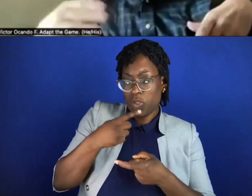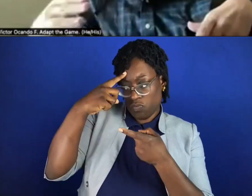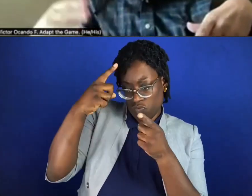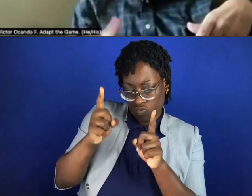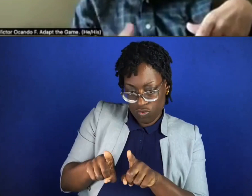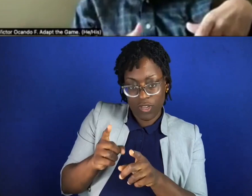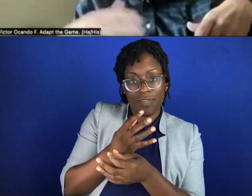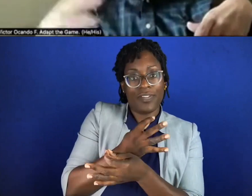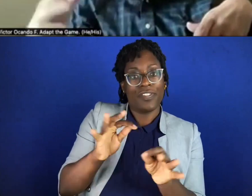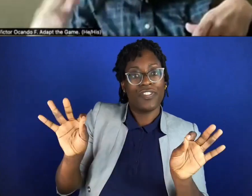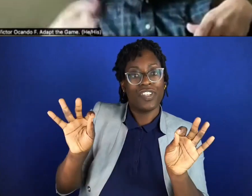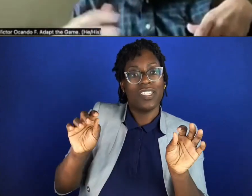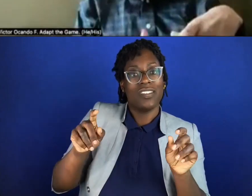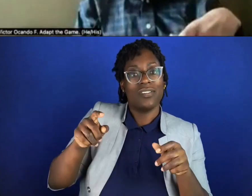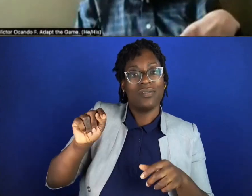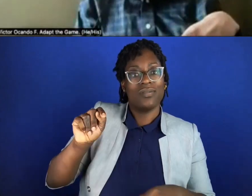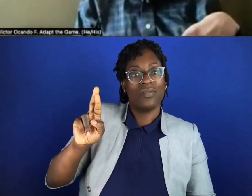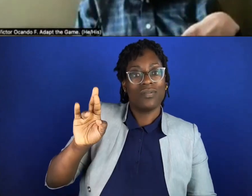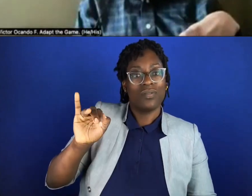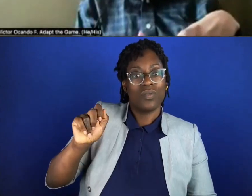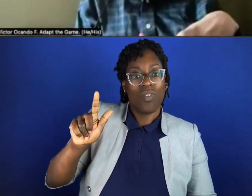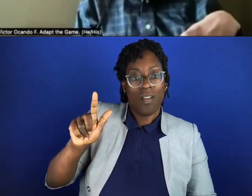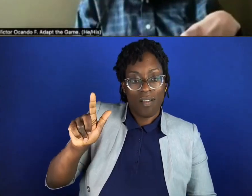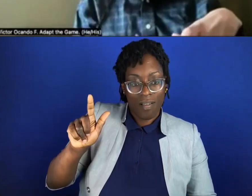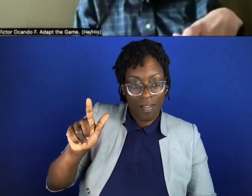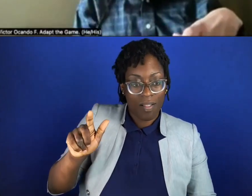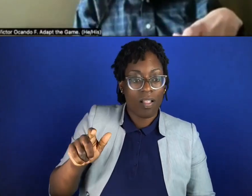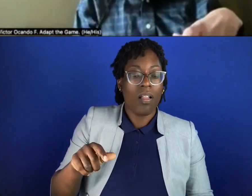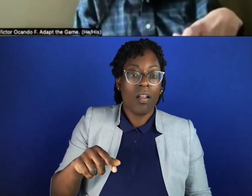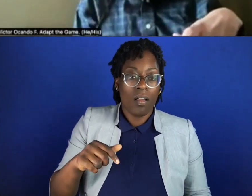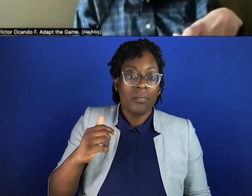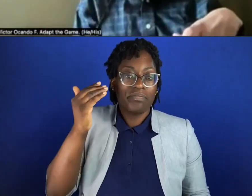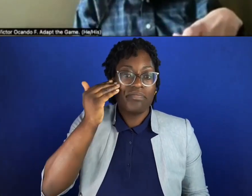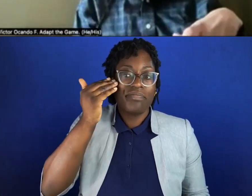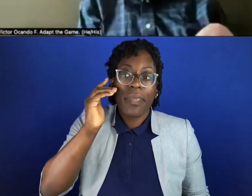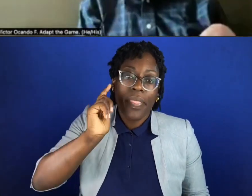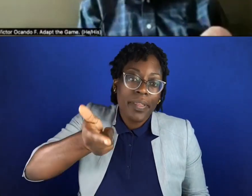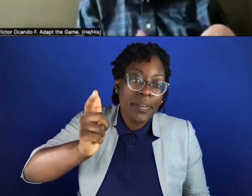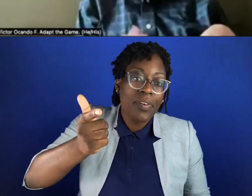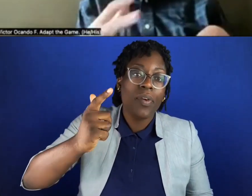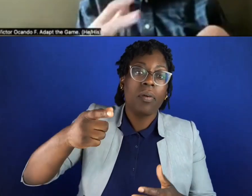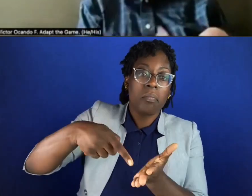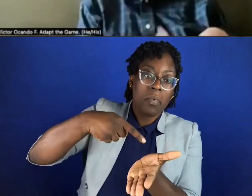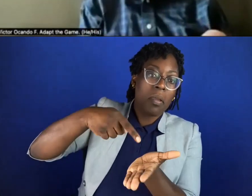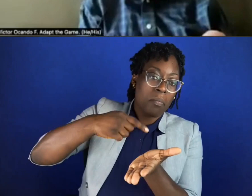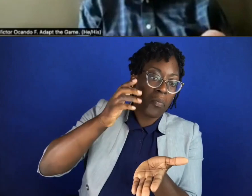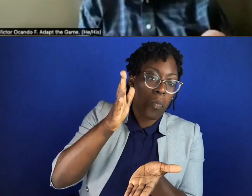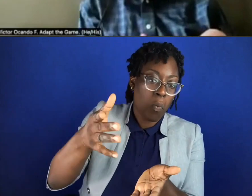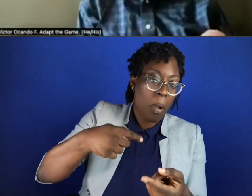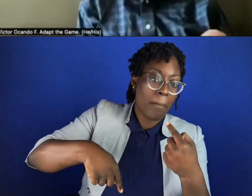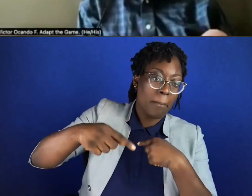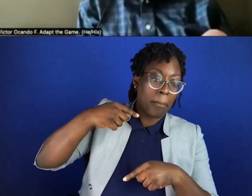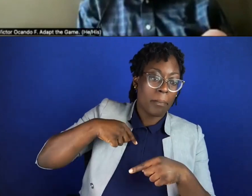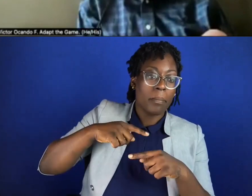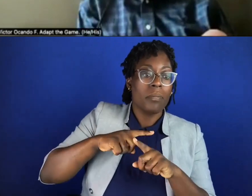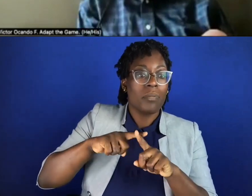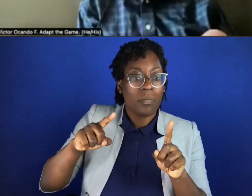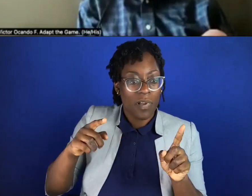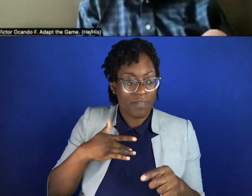trial. The payment will come eventually but it’s a chance to help and add value and